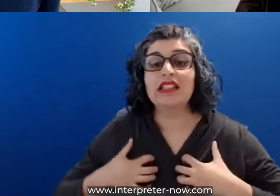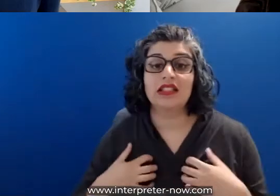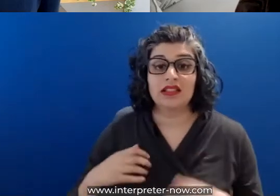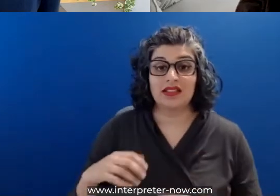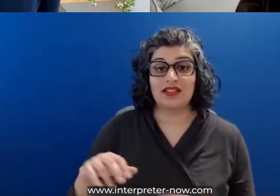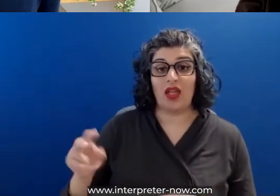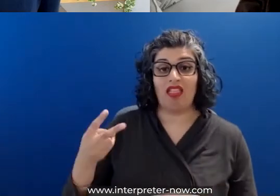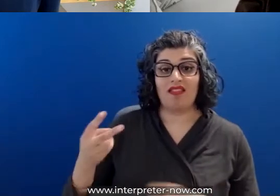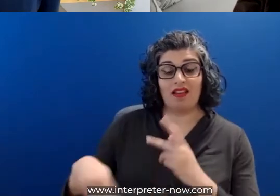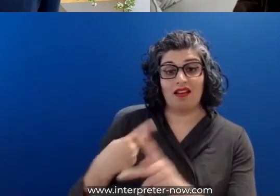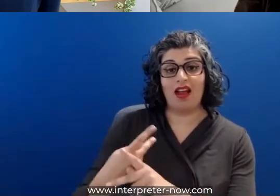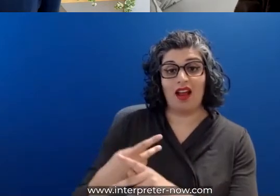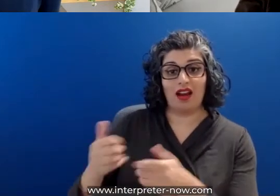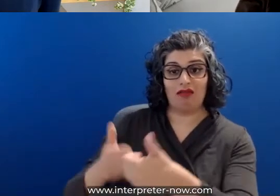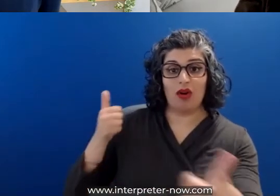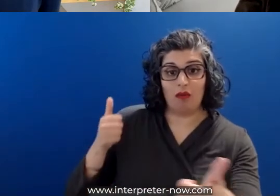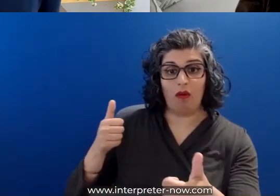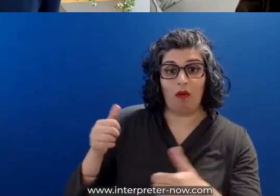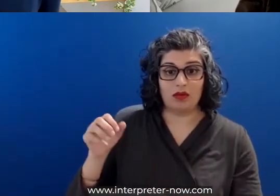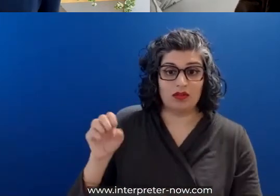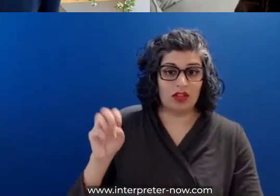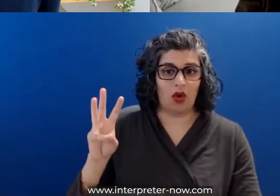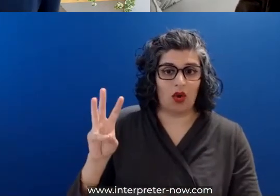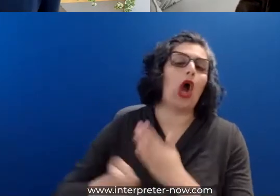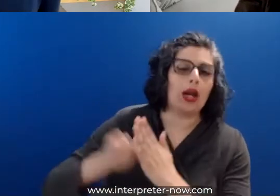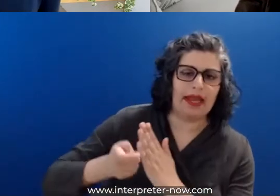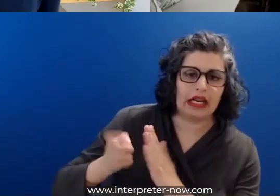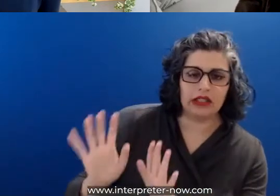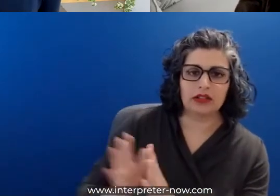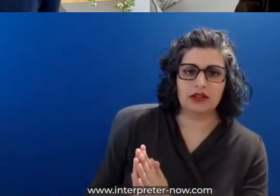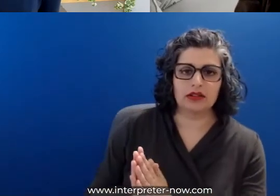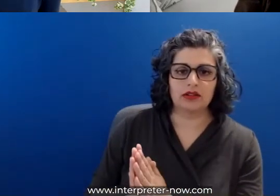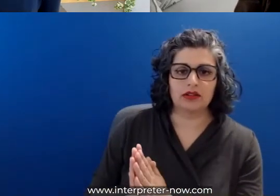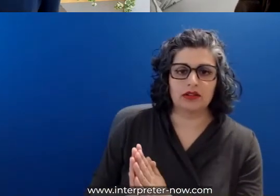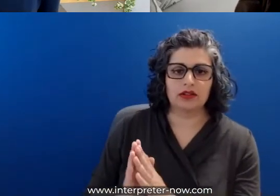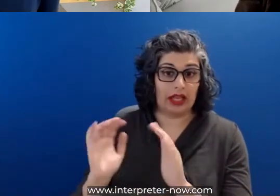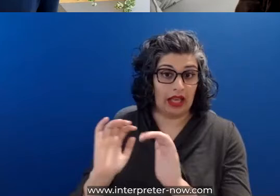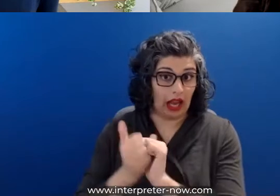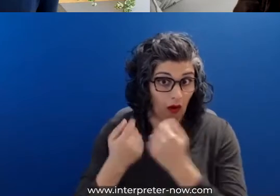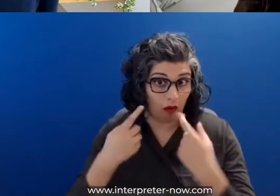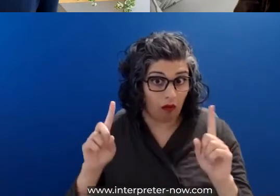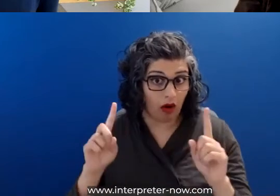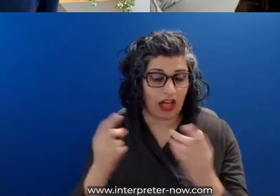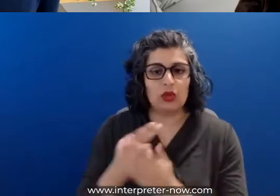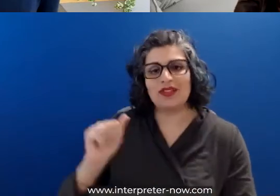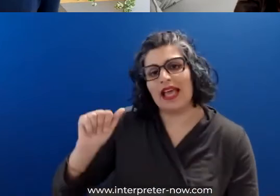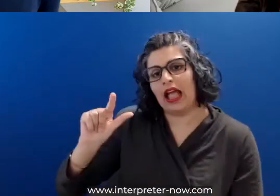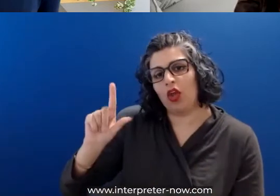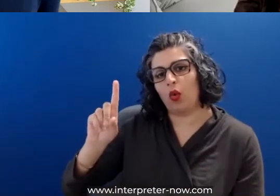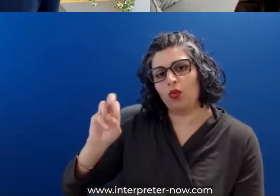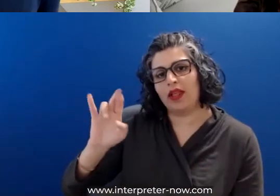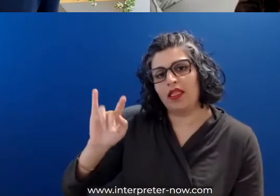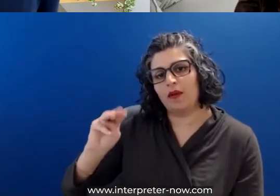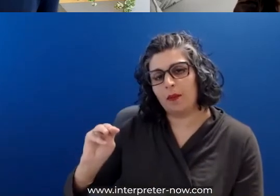proctoring software, automated software, operates by using an algorithm to assess whether how